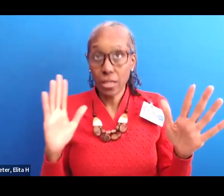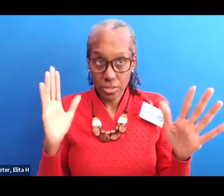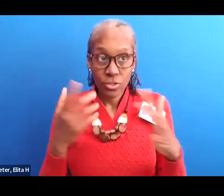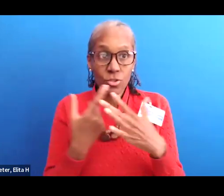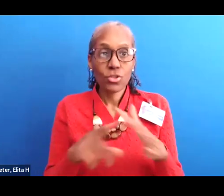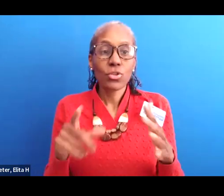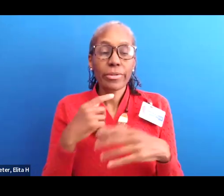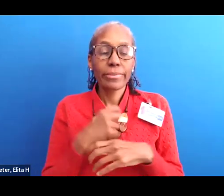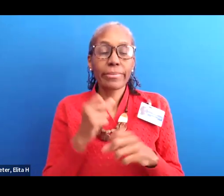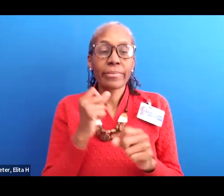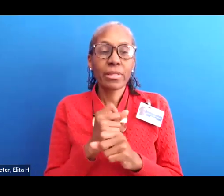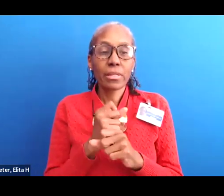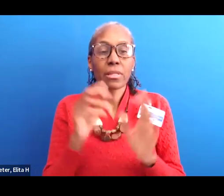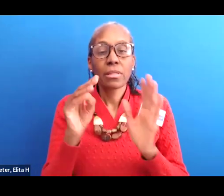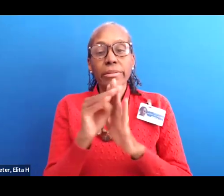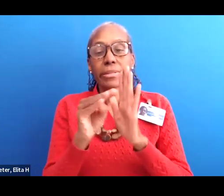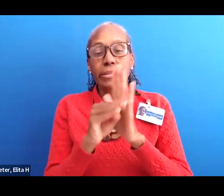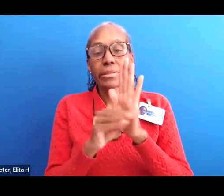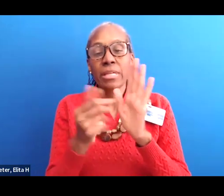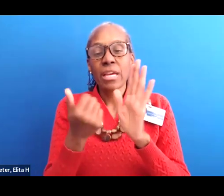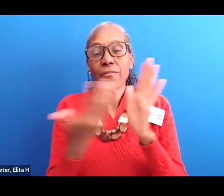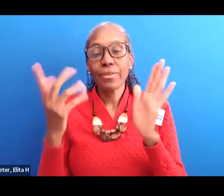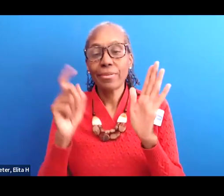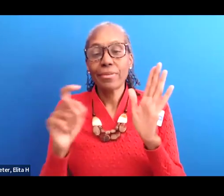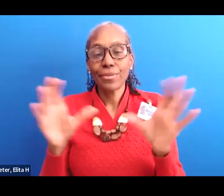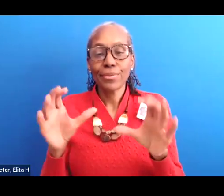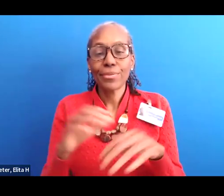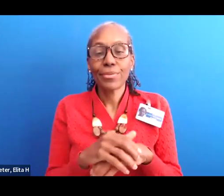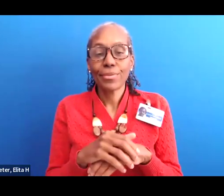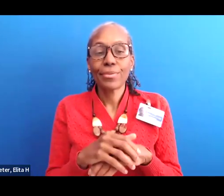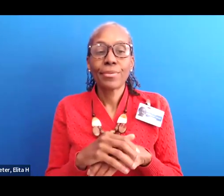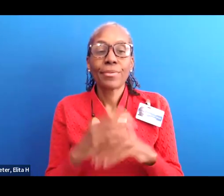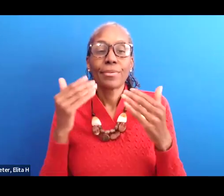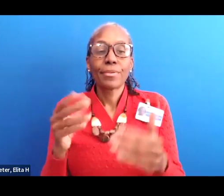by making a list of everything you need to do and do it for a while.